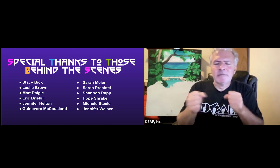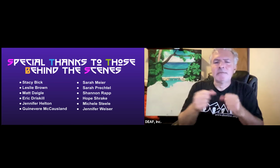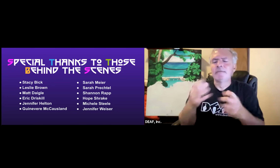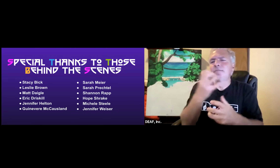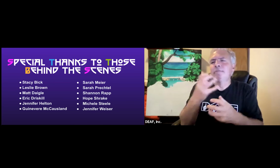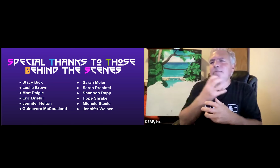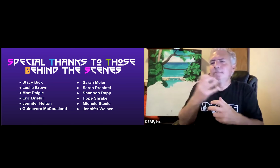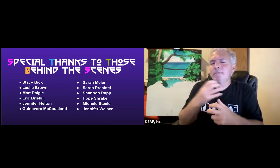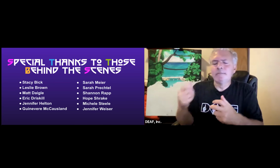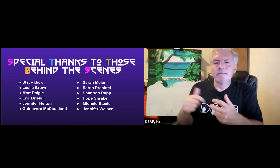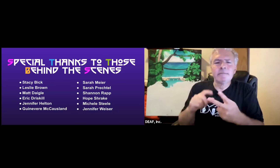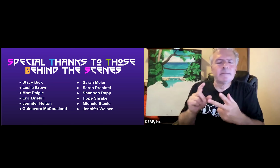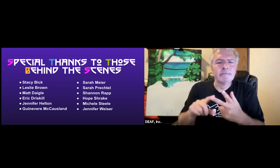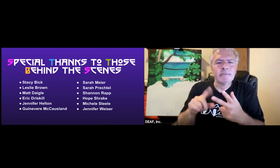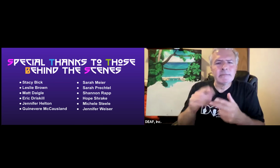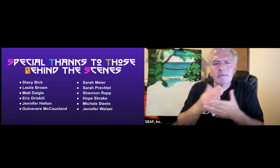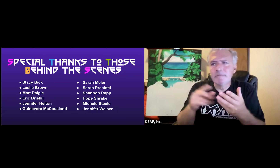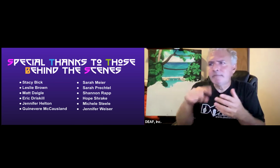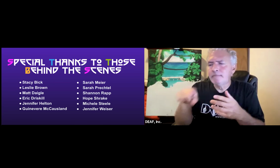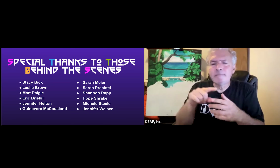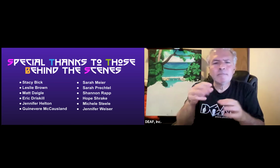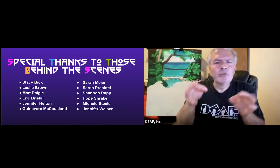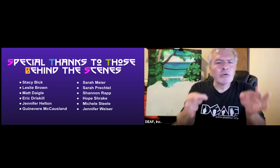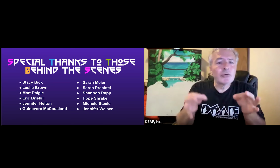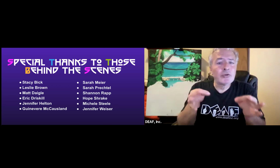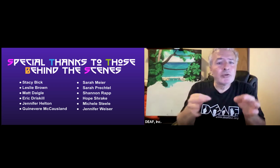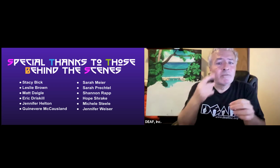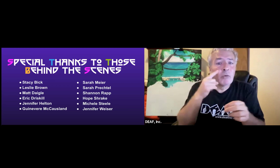So they scrambled to get these assignments all covered with interpreters.